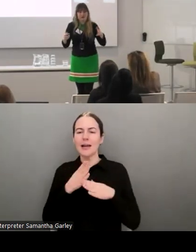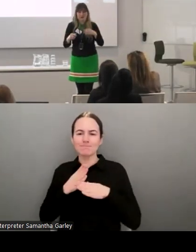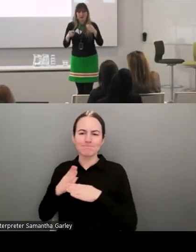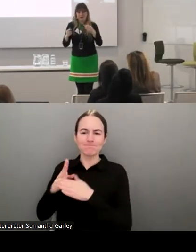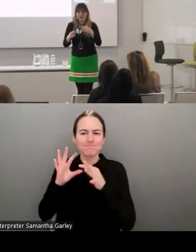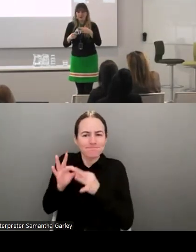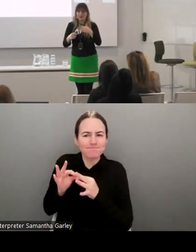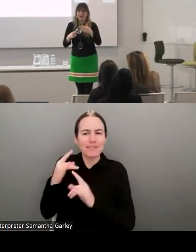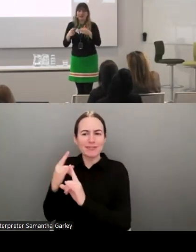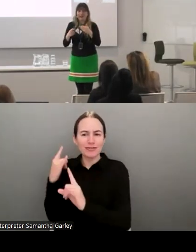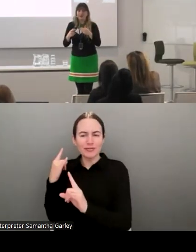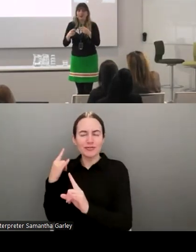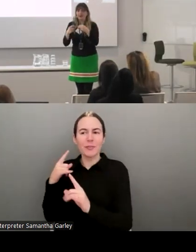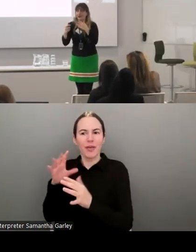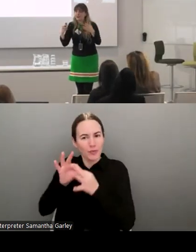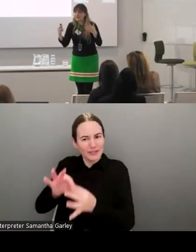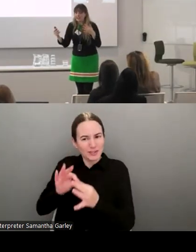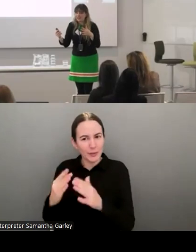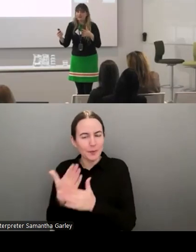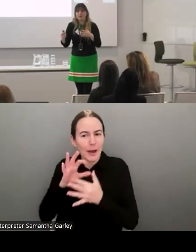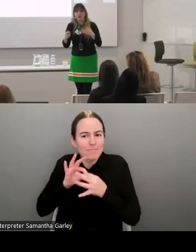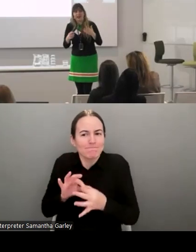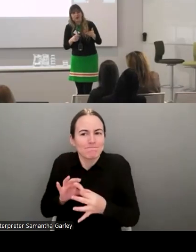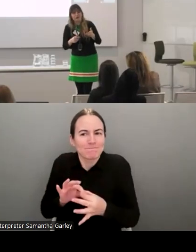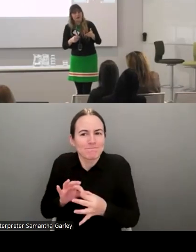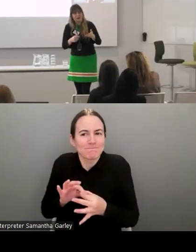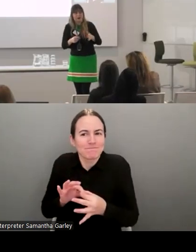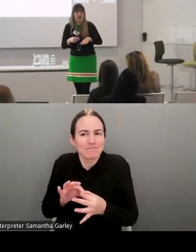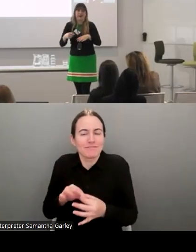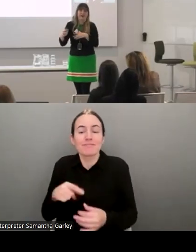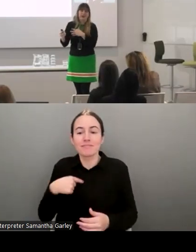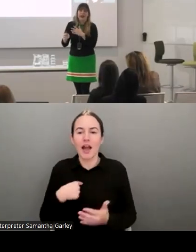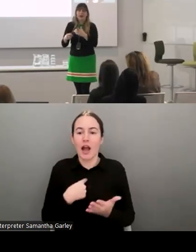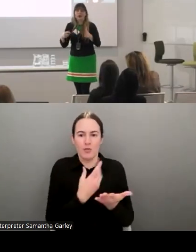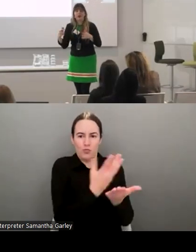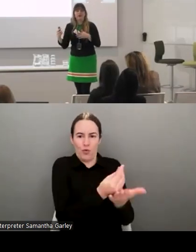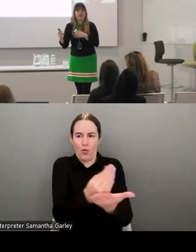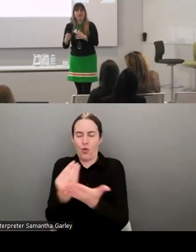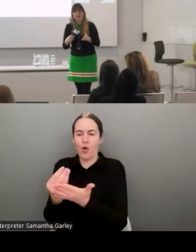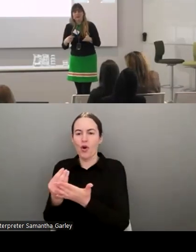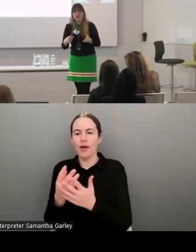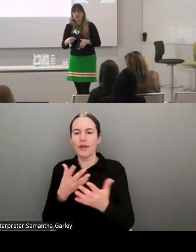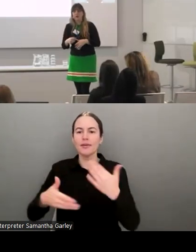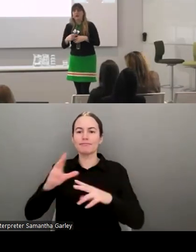So I also taped all the conversations in between. How did you feel about writing? How is it to be in this room?